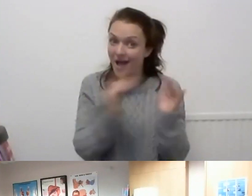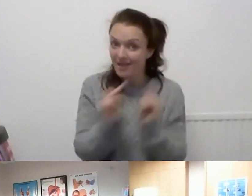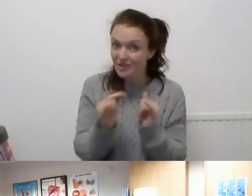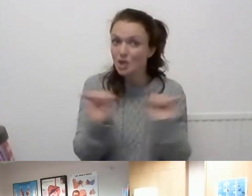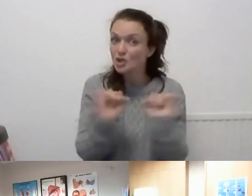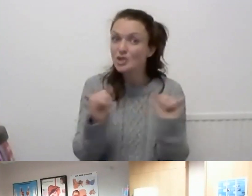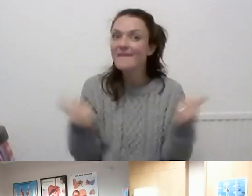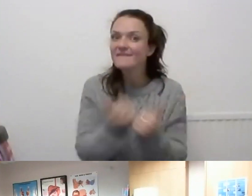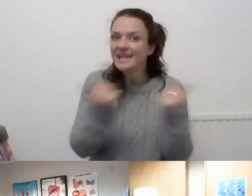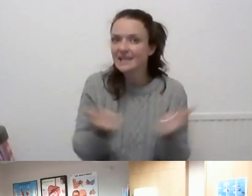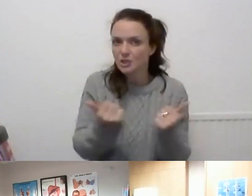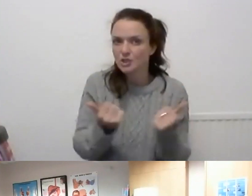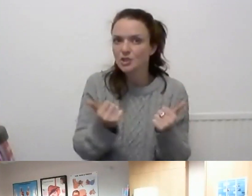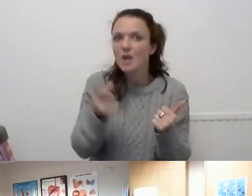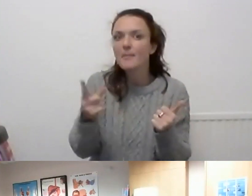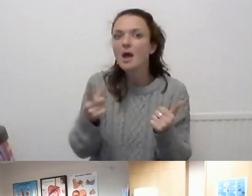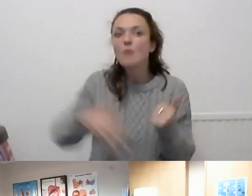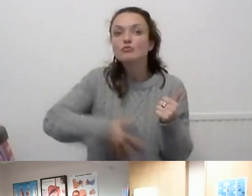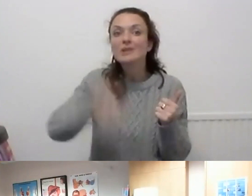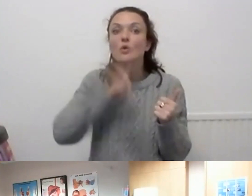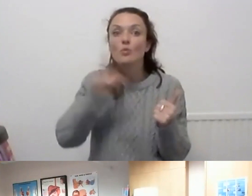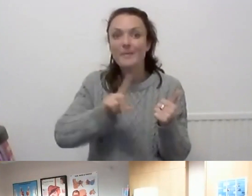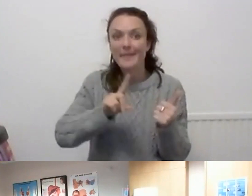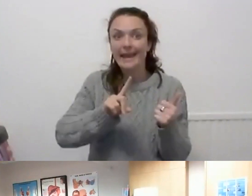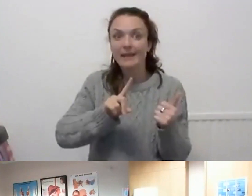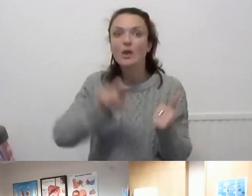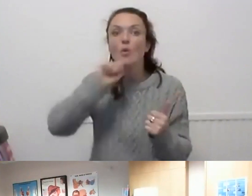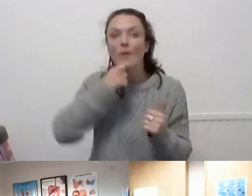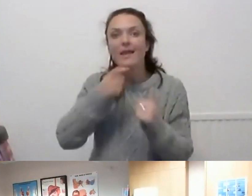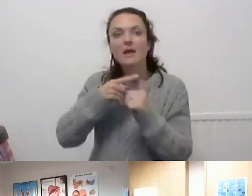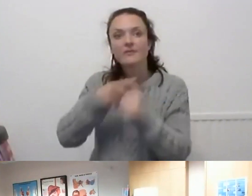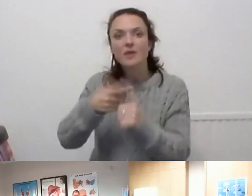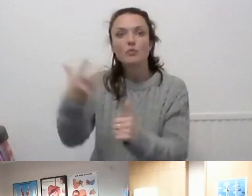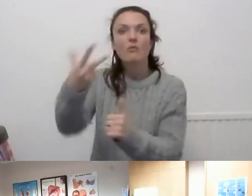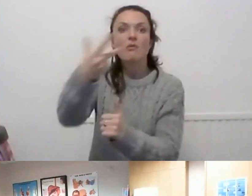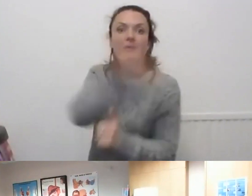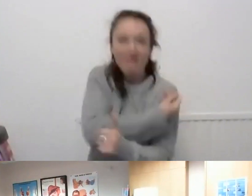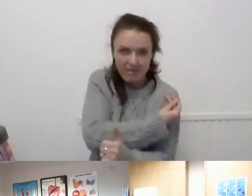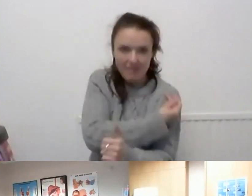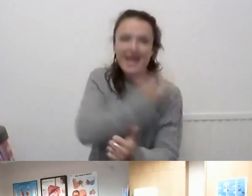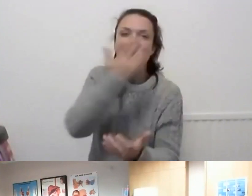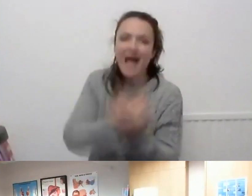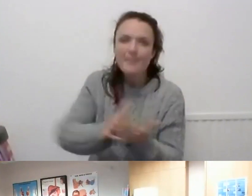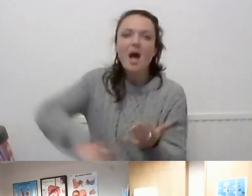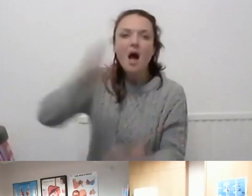assessment and a conversation and, you know, some some doctors, nurses, health care workers will go